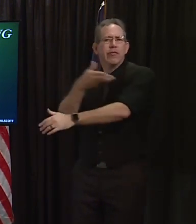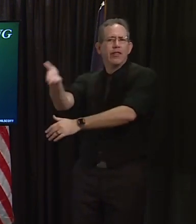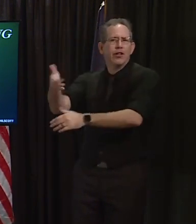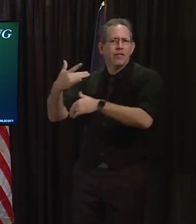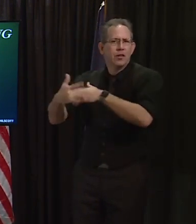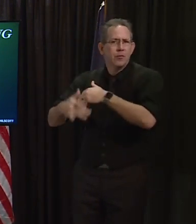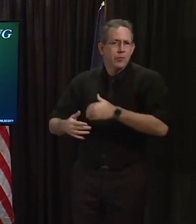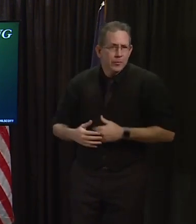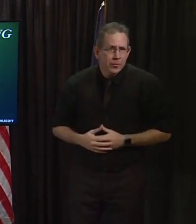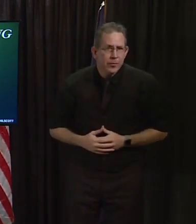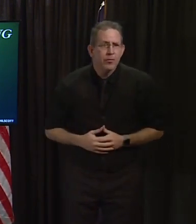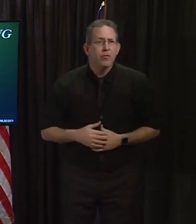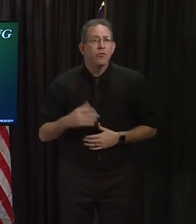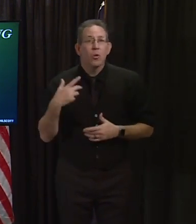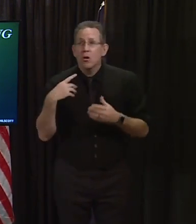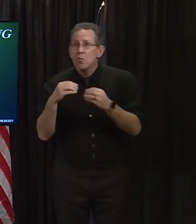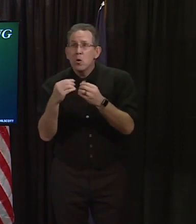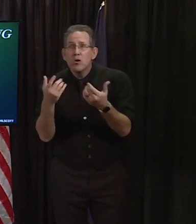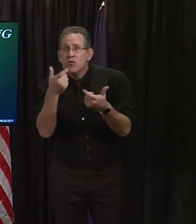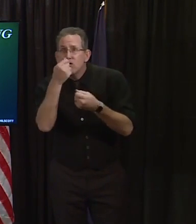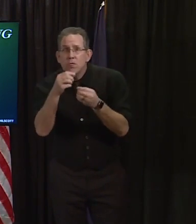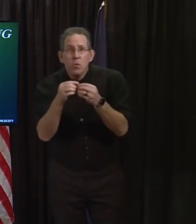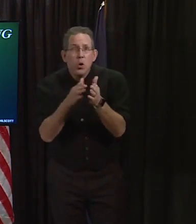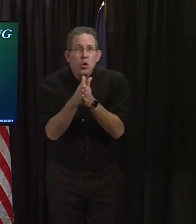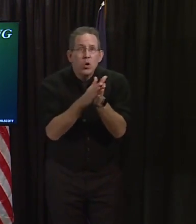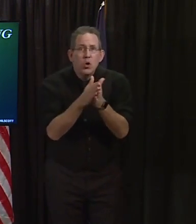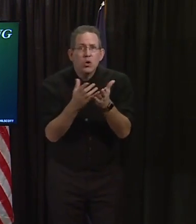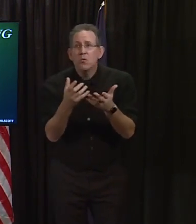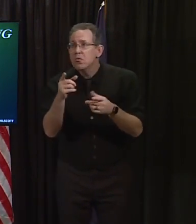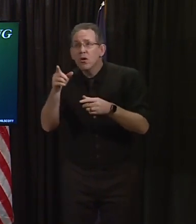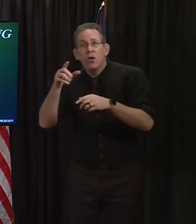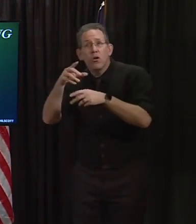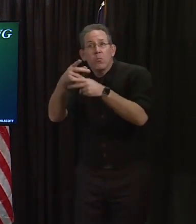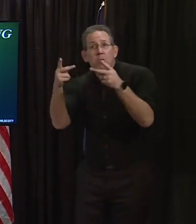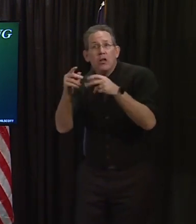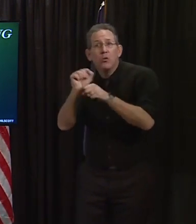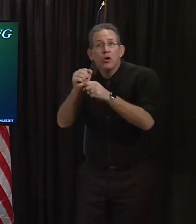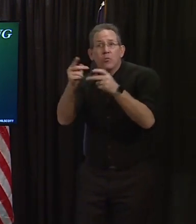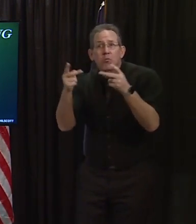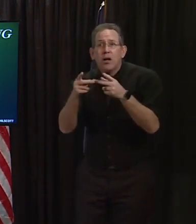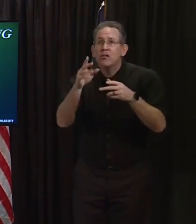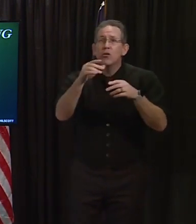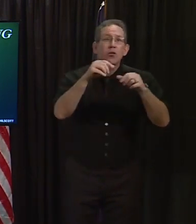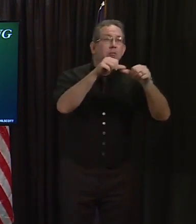civic group or a community organization and would like to host a clinic, please